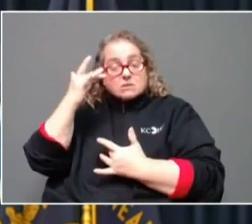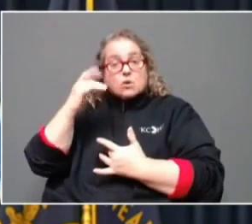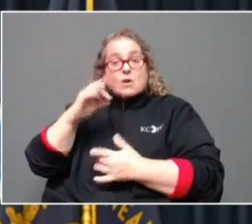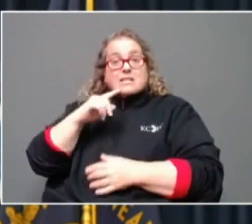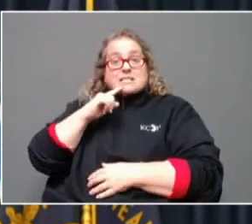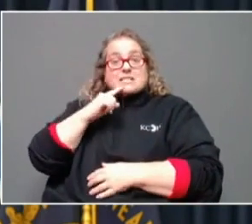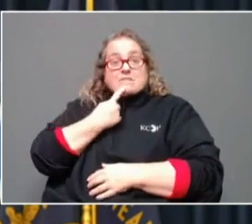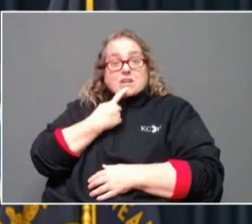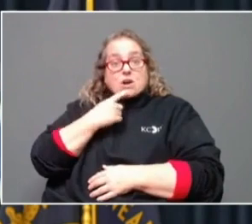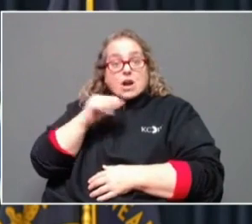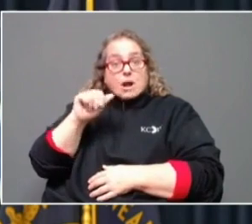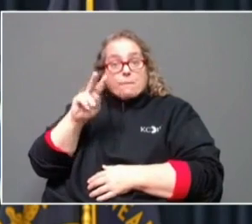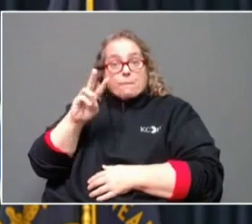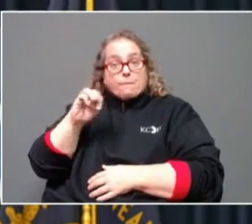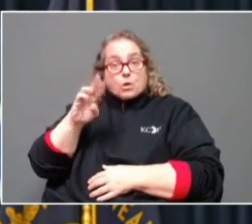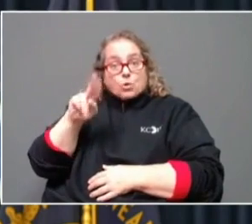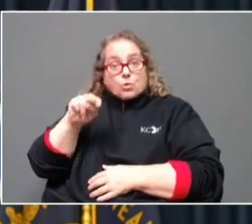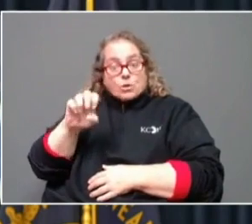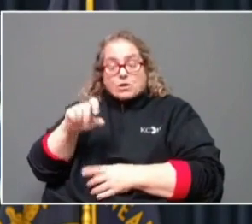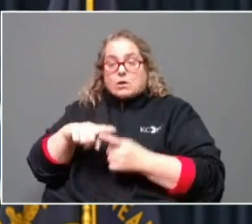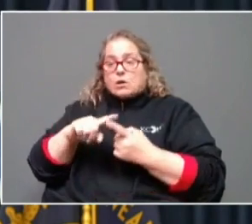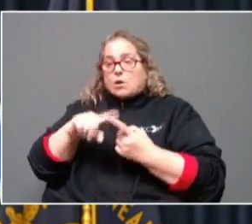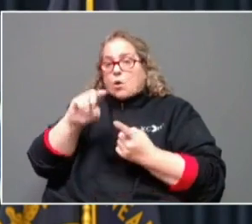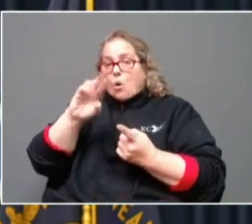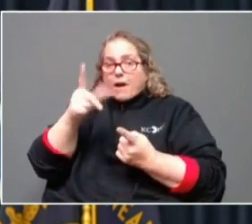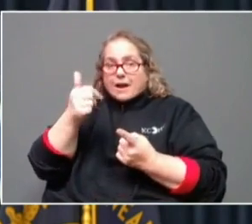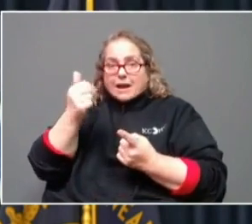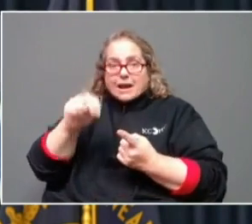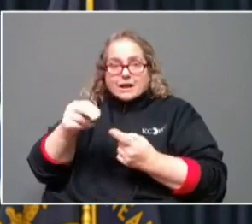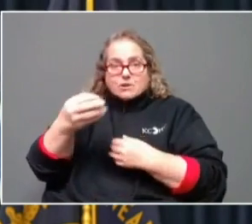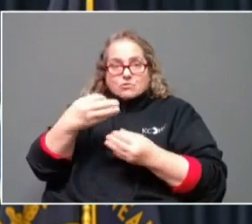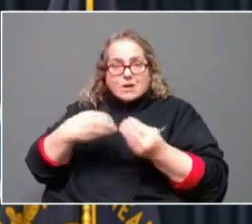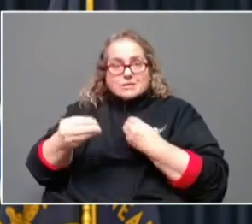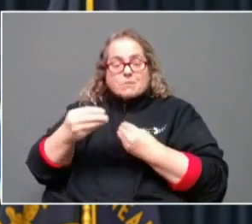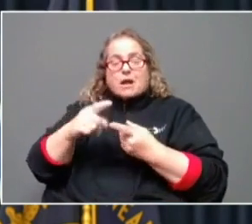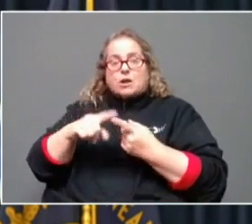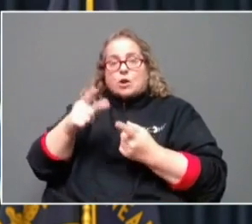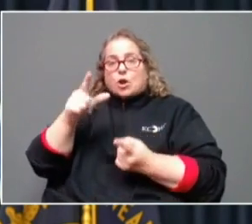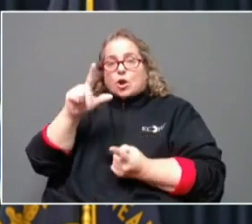think about organ transplants, leukemia, lymphoma, um you're on other, you have